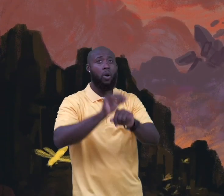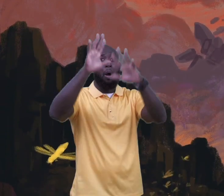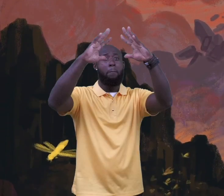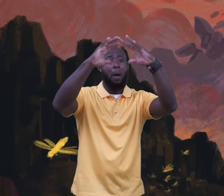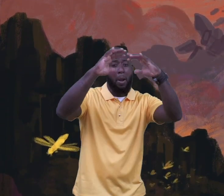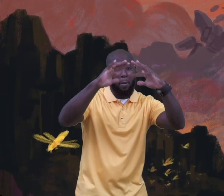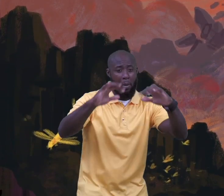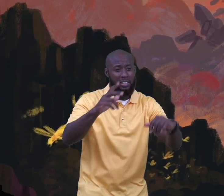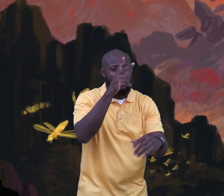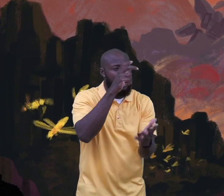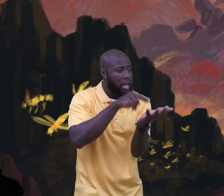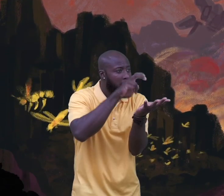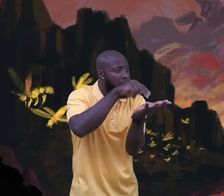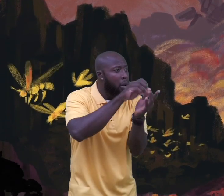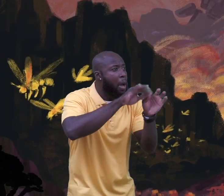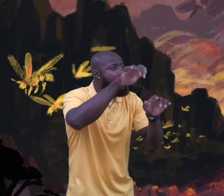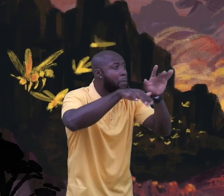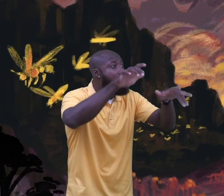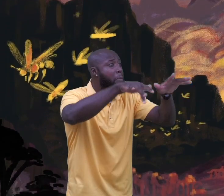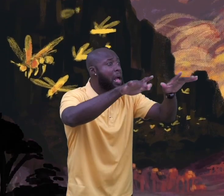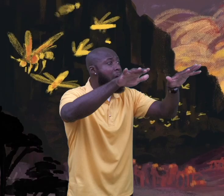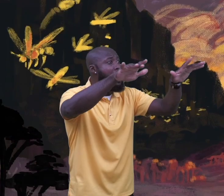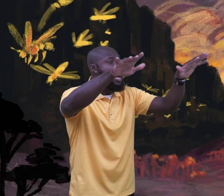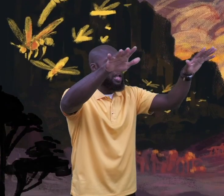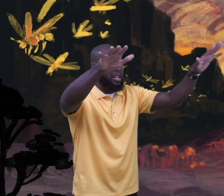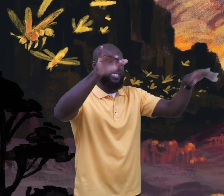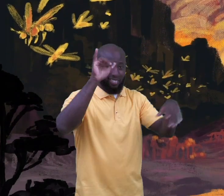mountains crumble, mutant-locusts swarm.